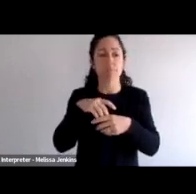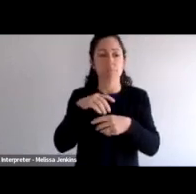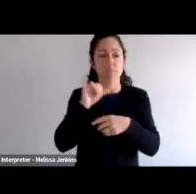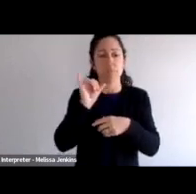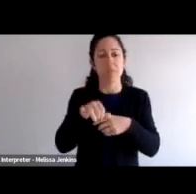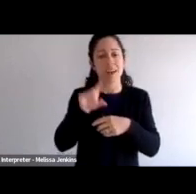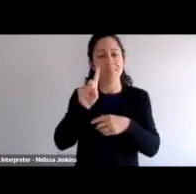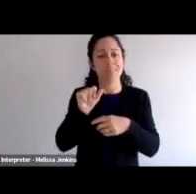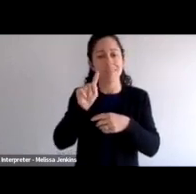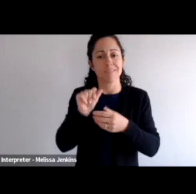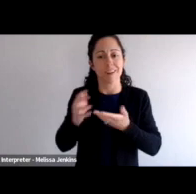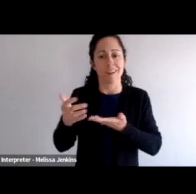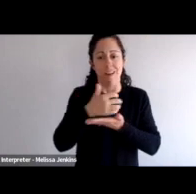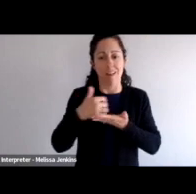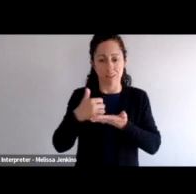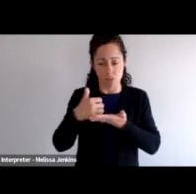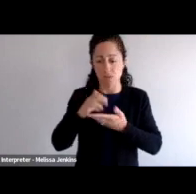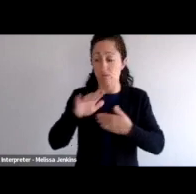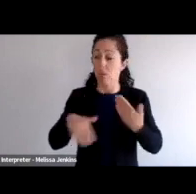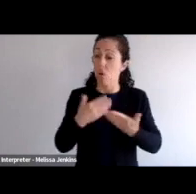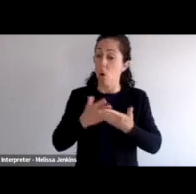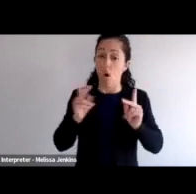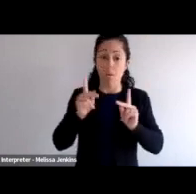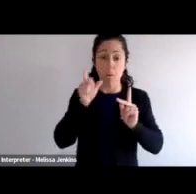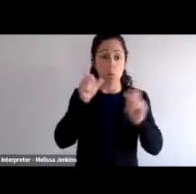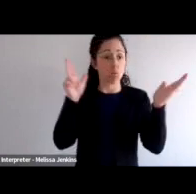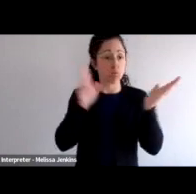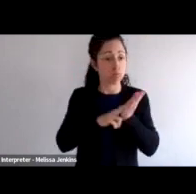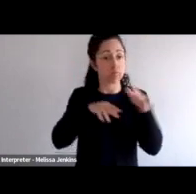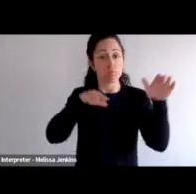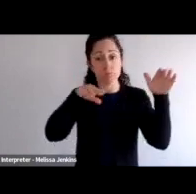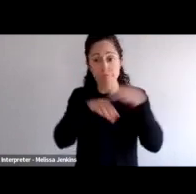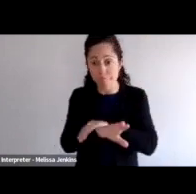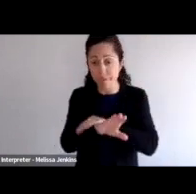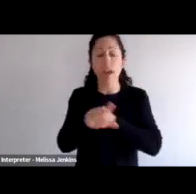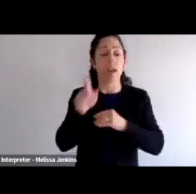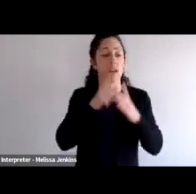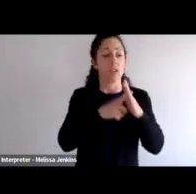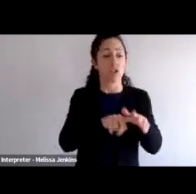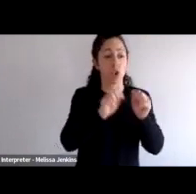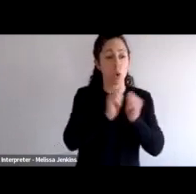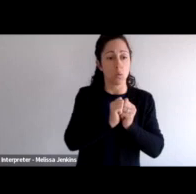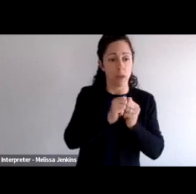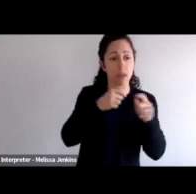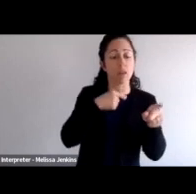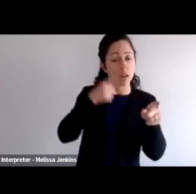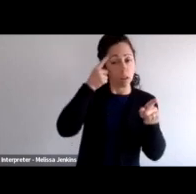steps of consenting, deciding how they want to share their data, providing their demographics